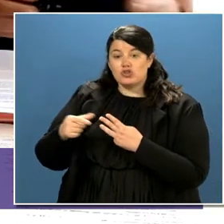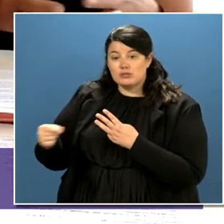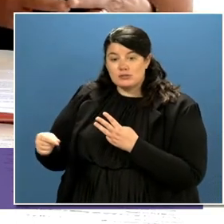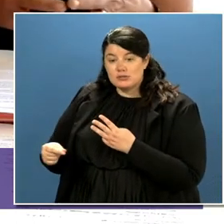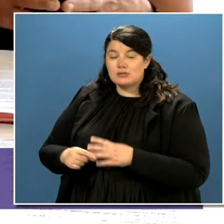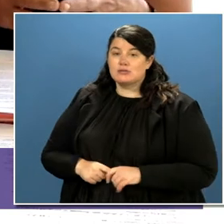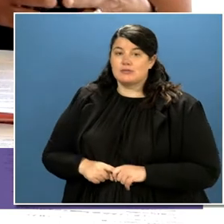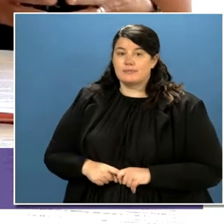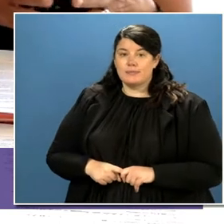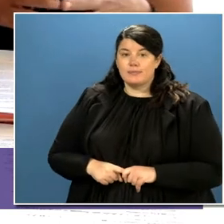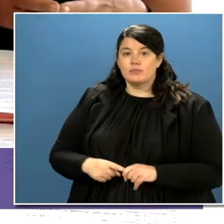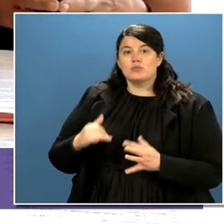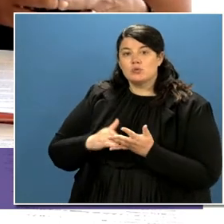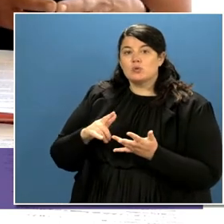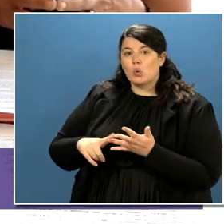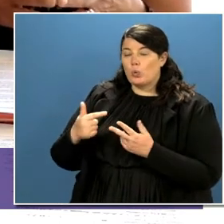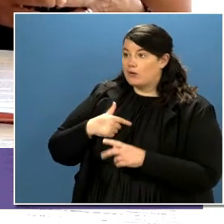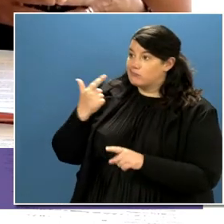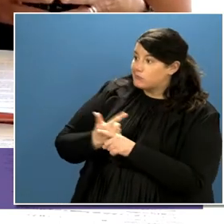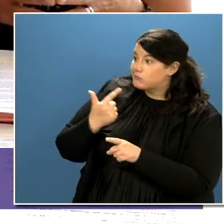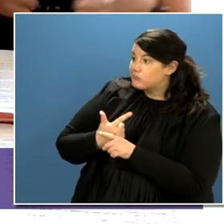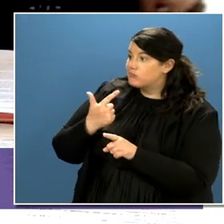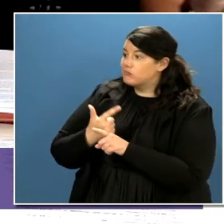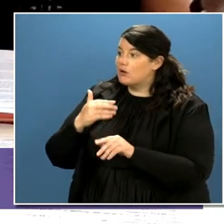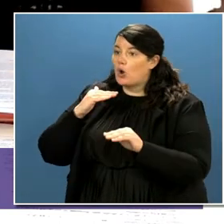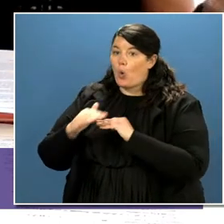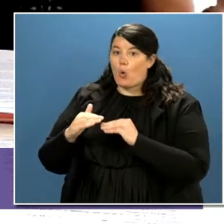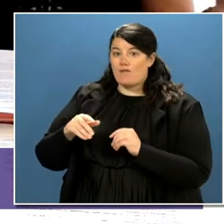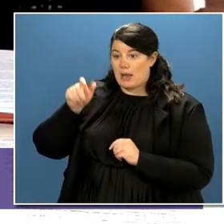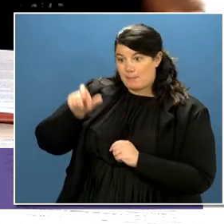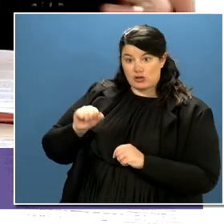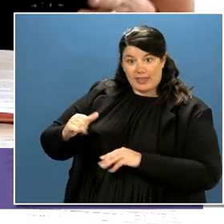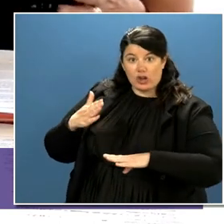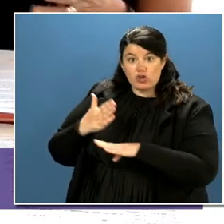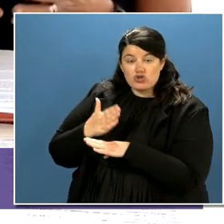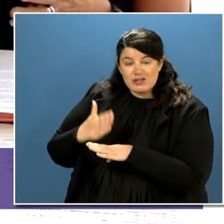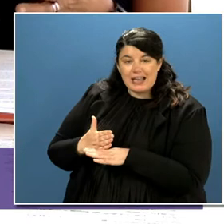So we talk much more around a person with disability’s career rather than